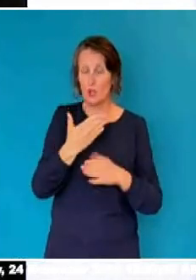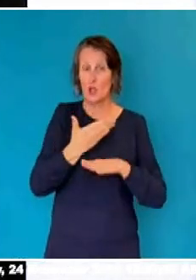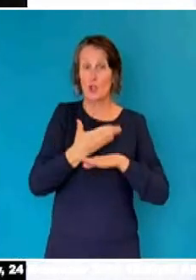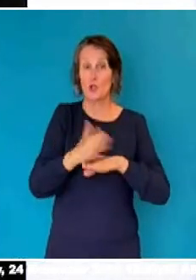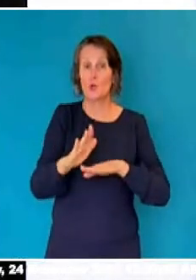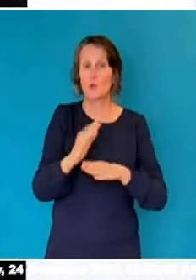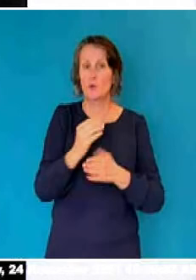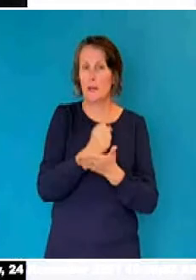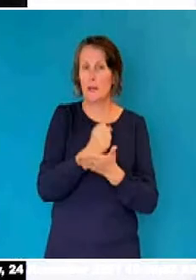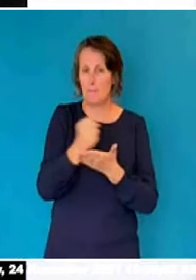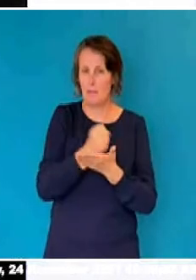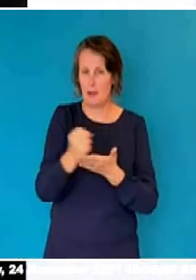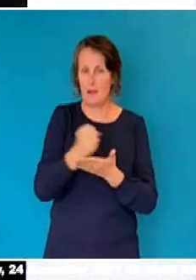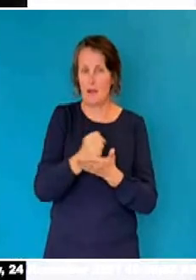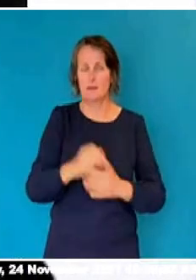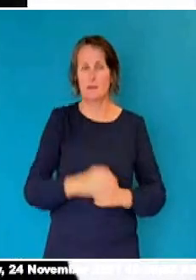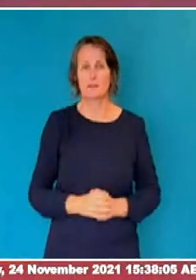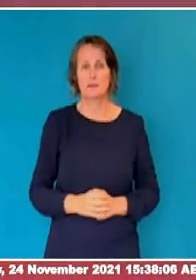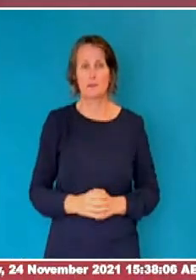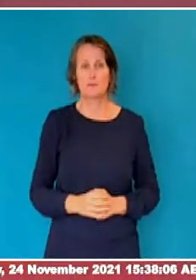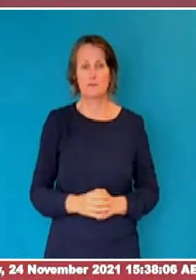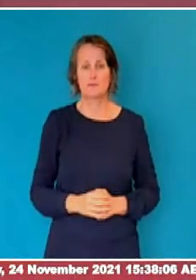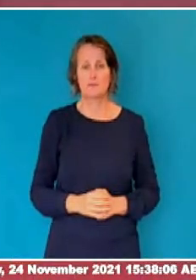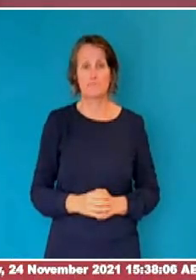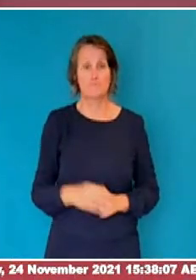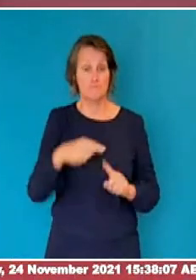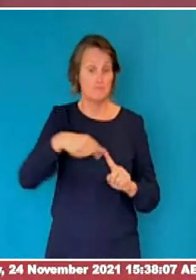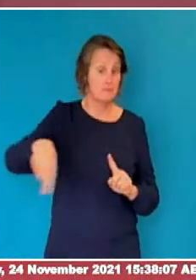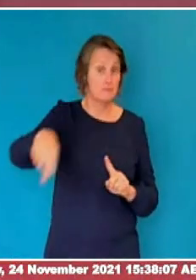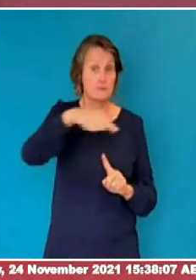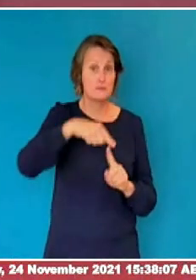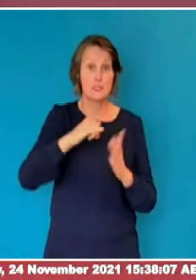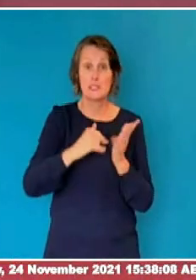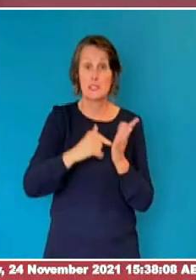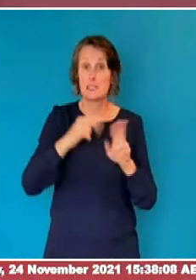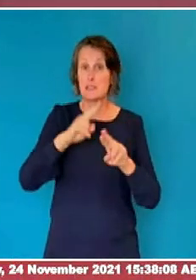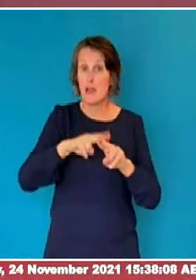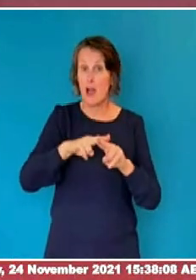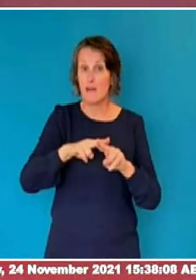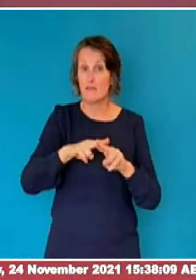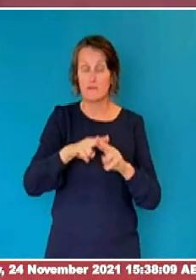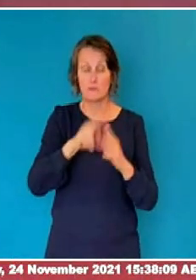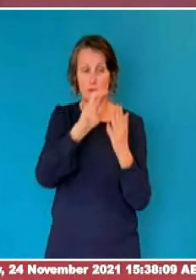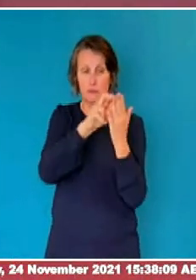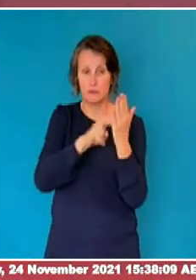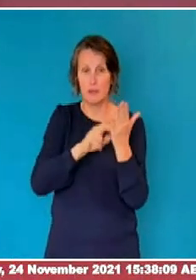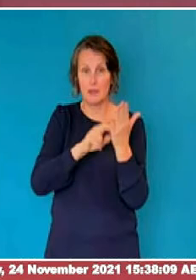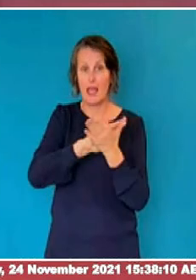The number who have identified in the HR system is 1,464.